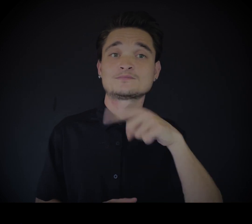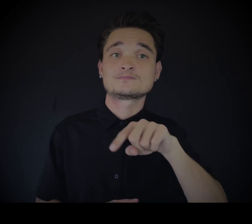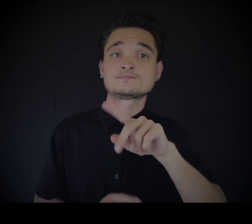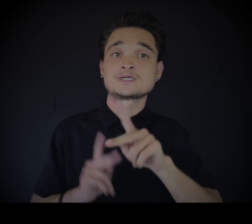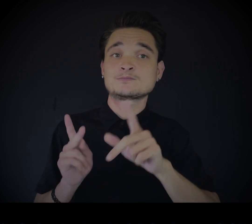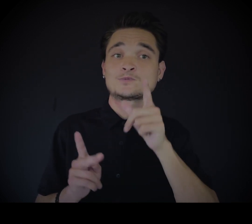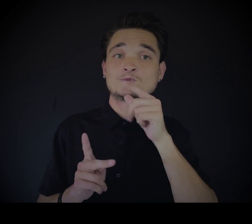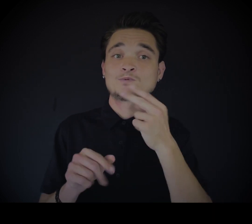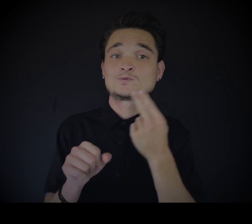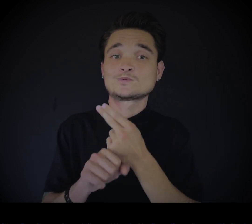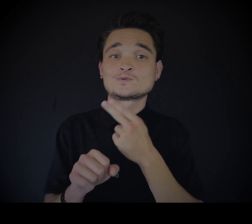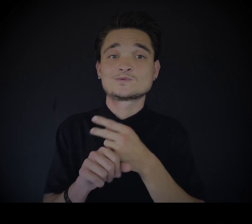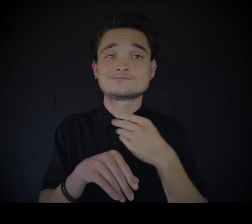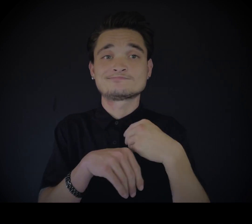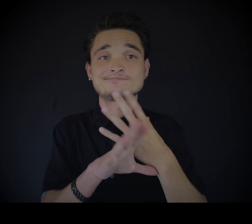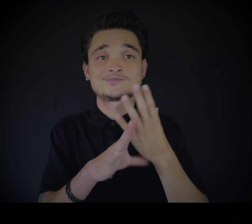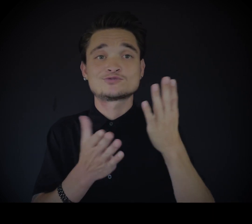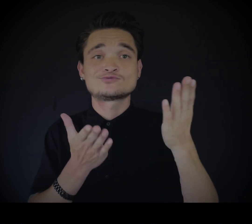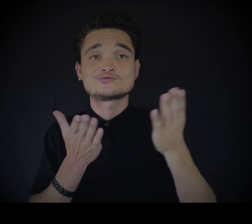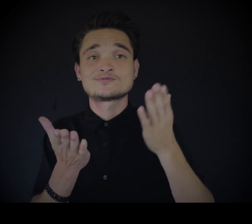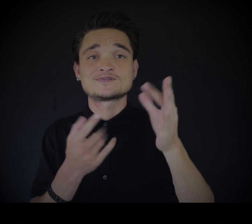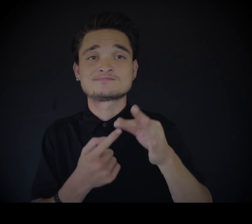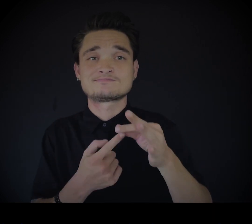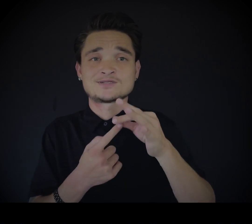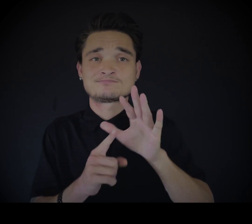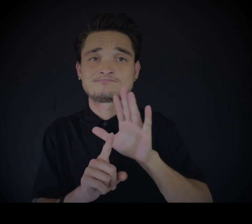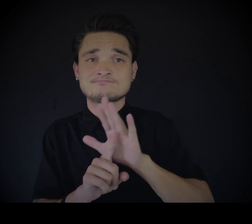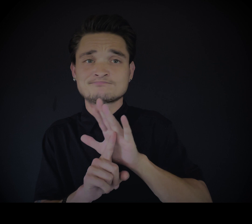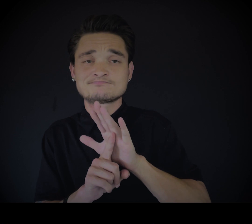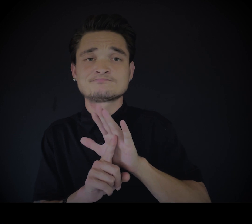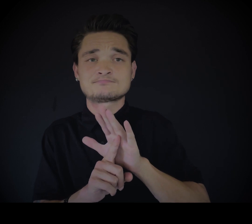For individuals using New York Relay Service, dial 7-1-1